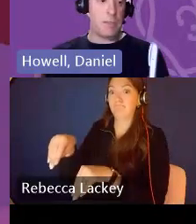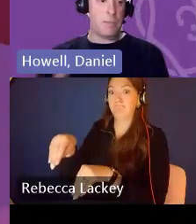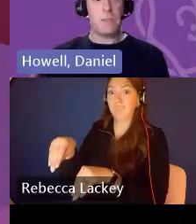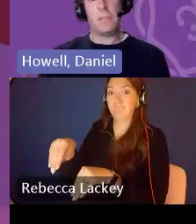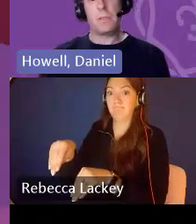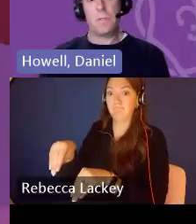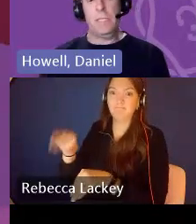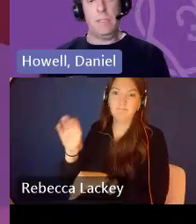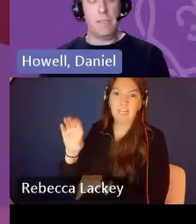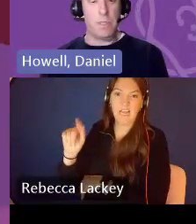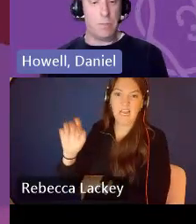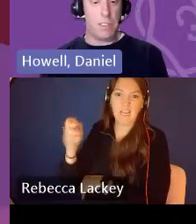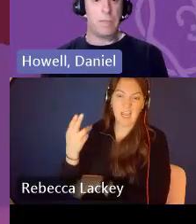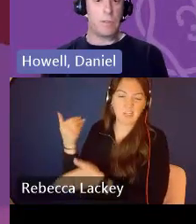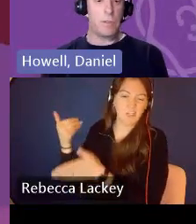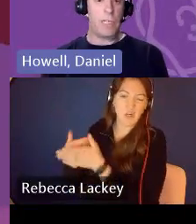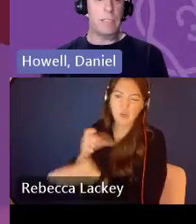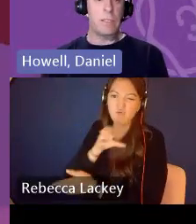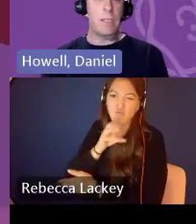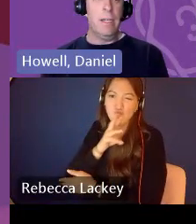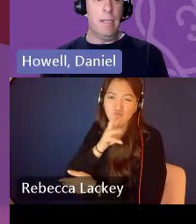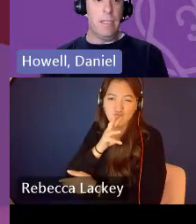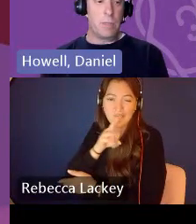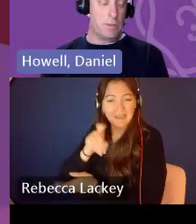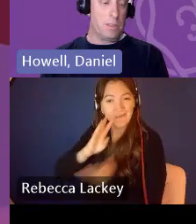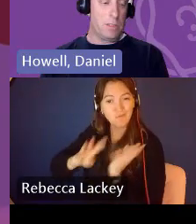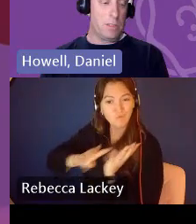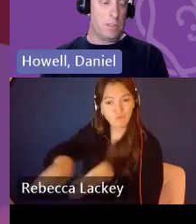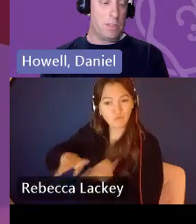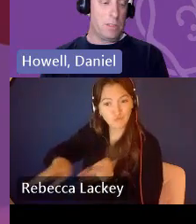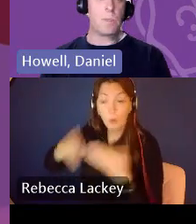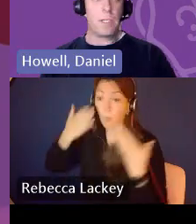basin or something near the creek that might be needed for drainage and we don't know that until